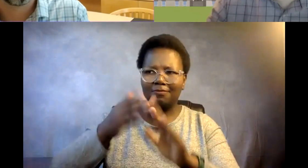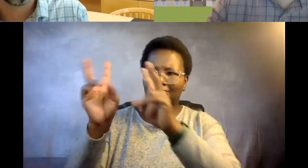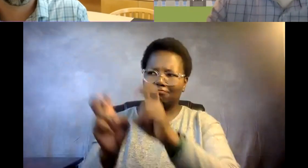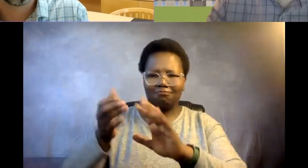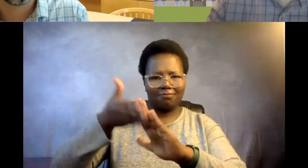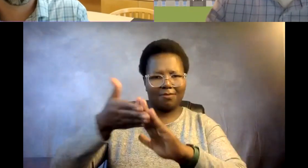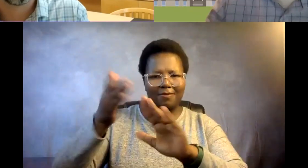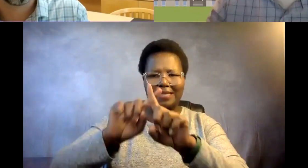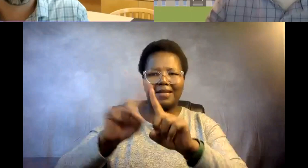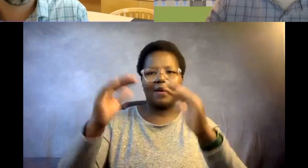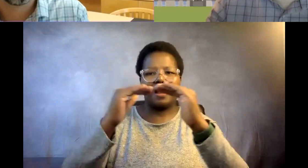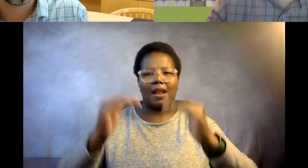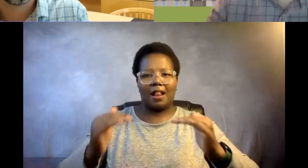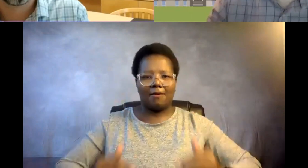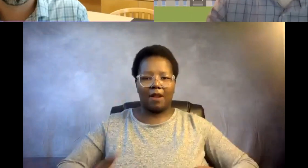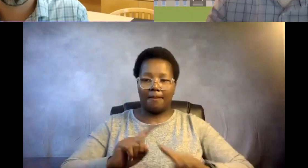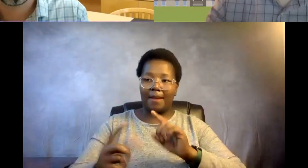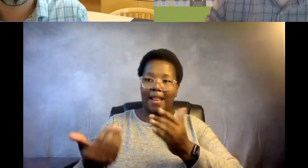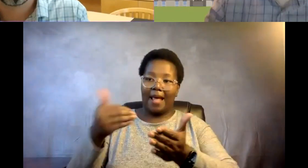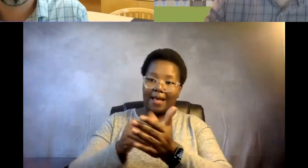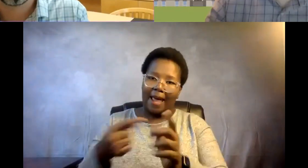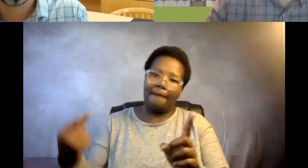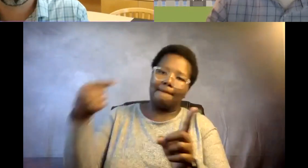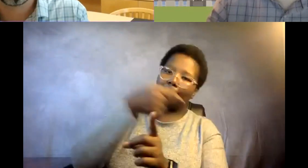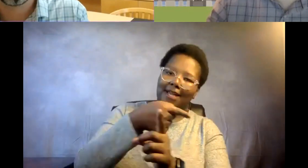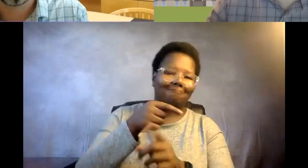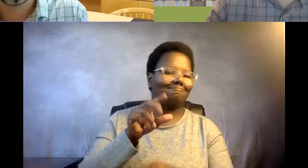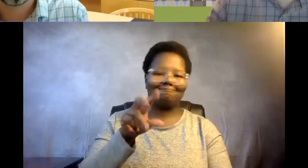of the page without that page refreshing, so we do know that that is a little bit of a limitation,